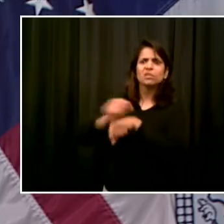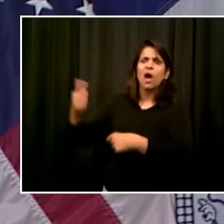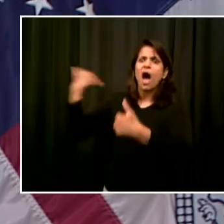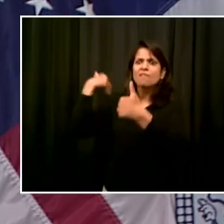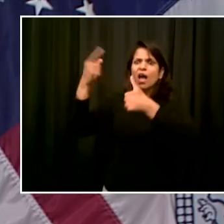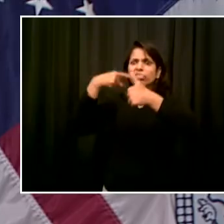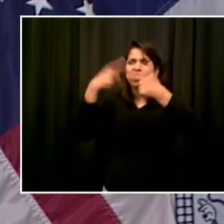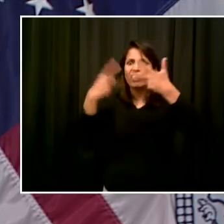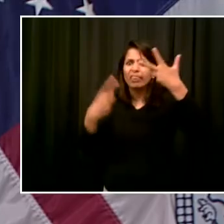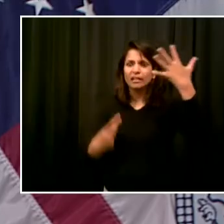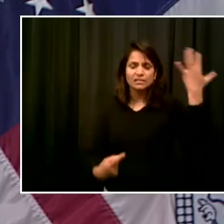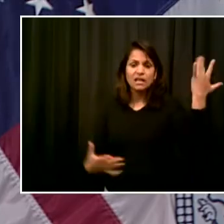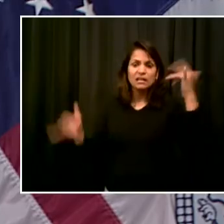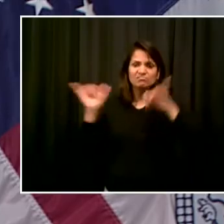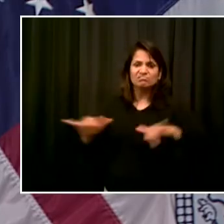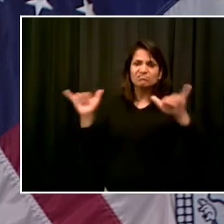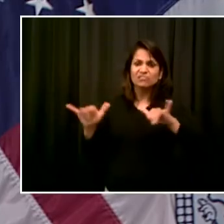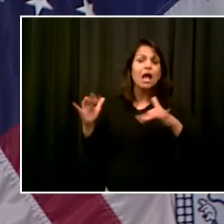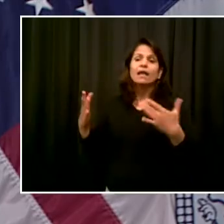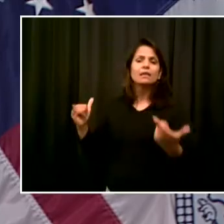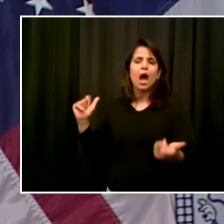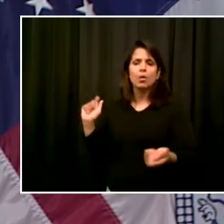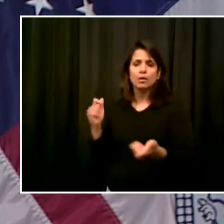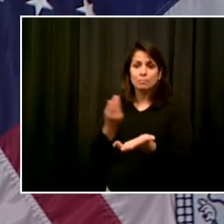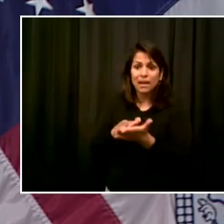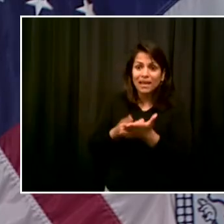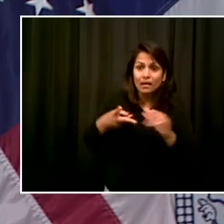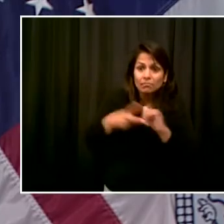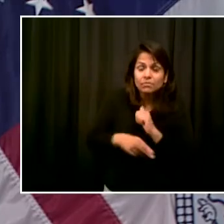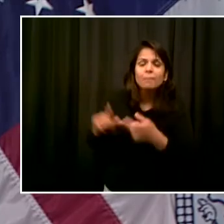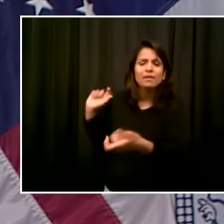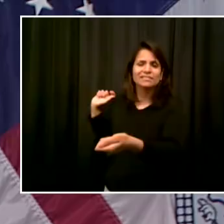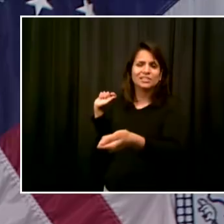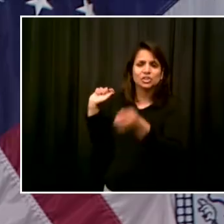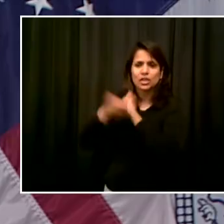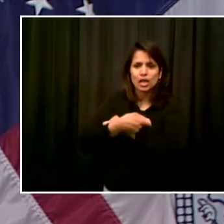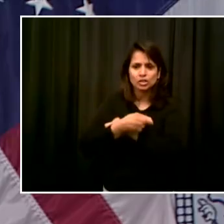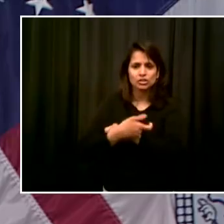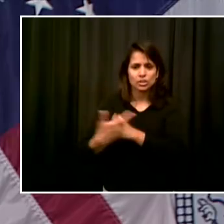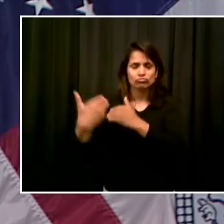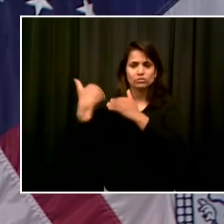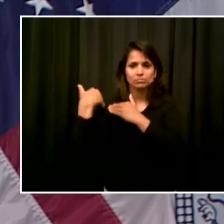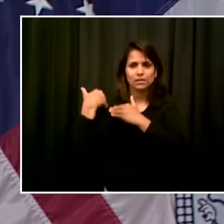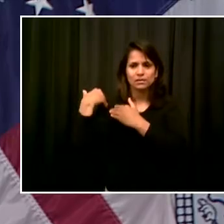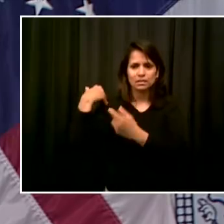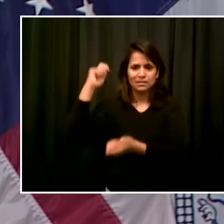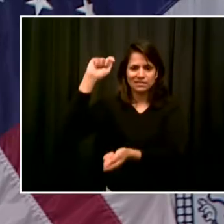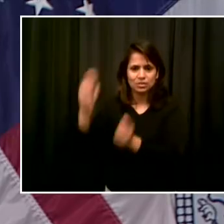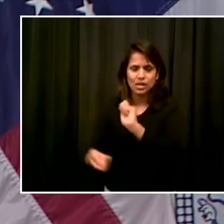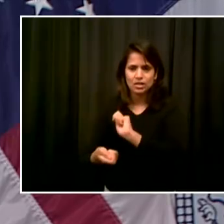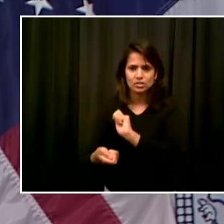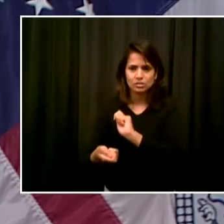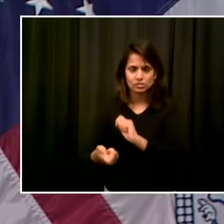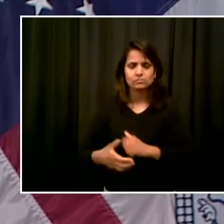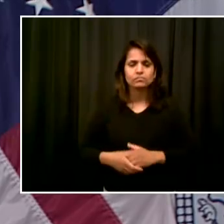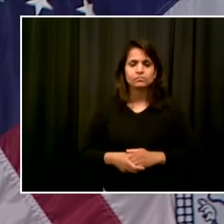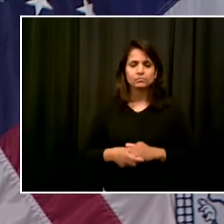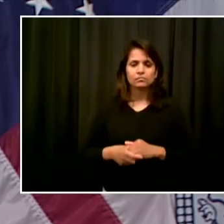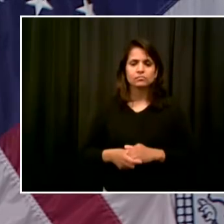THAT WAY RATHER THAN BY THE NYPD . THE CHANGES THE APPROACH TO SCHOOL SAFETY AND WHERE SCHOOL